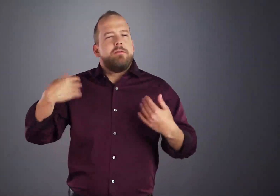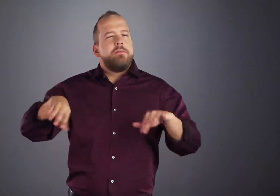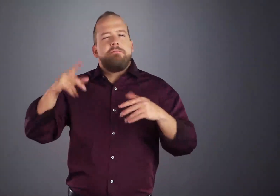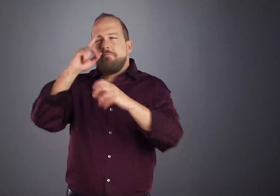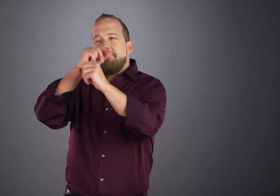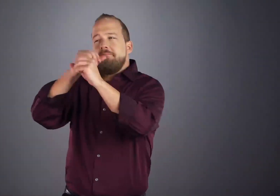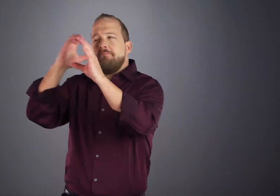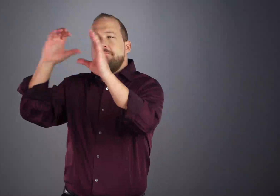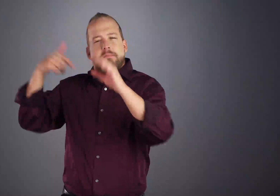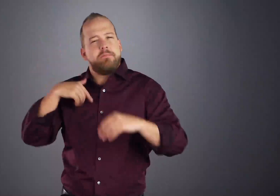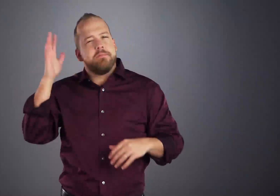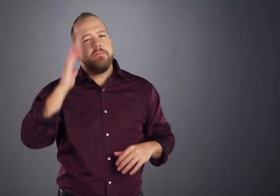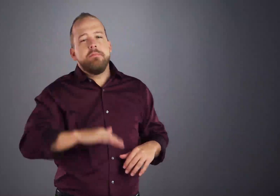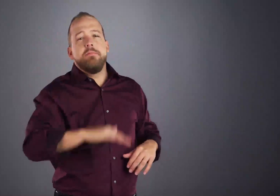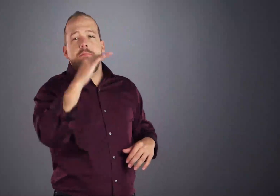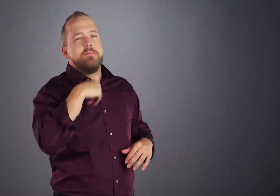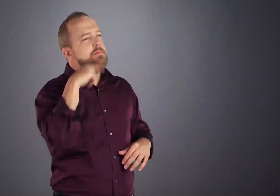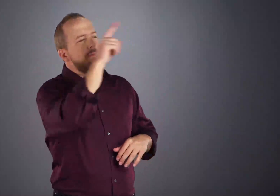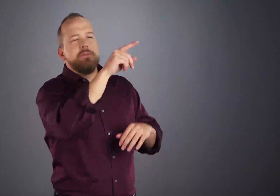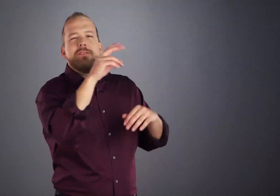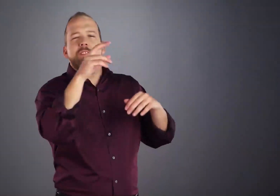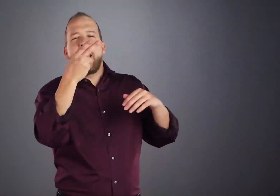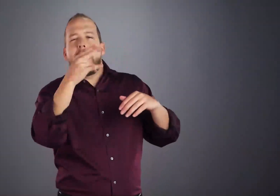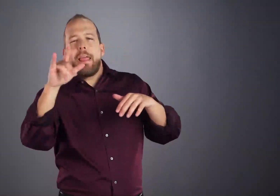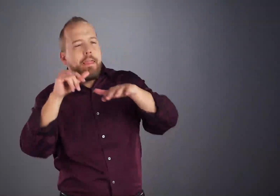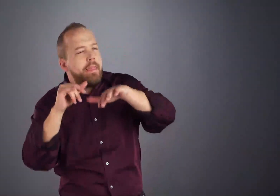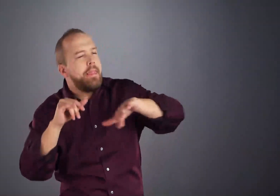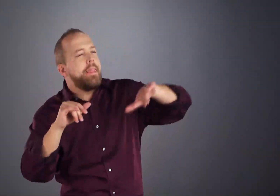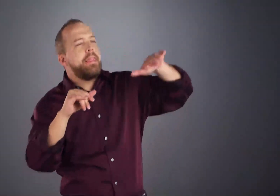I could almost hear the sound of the preacher’s voice as I sat,